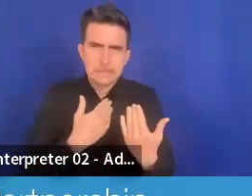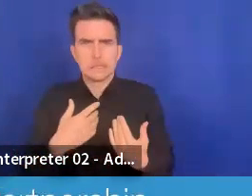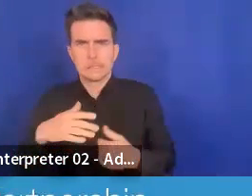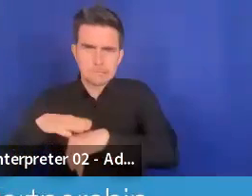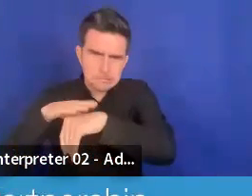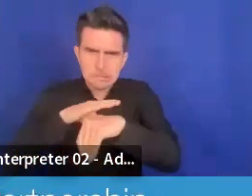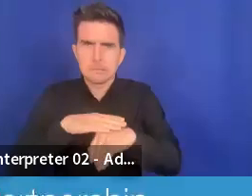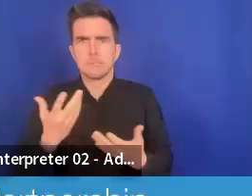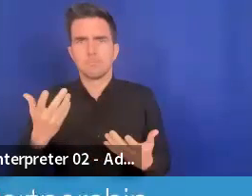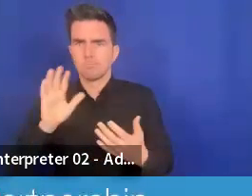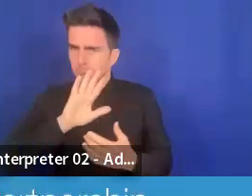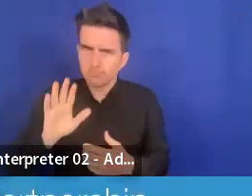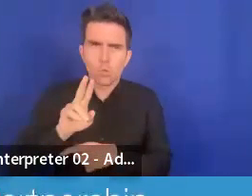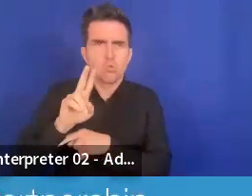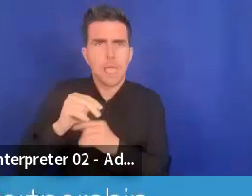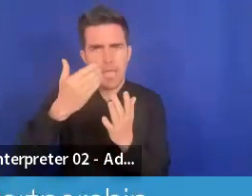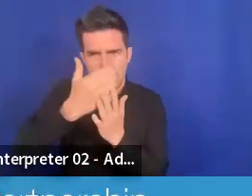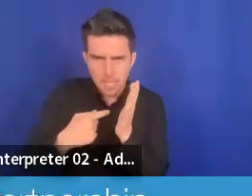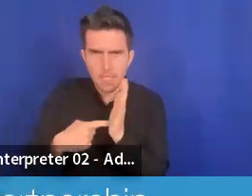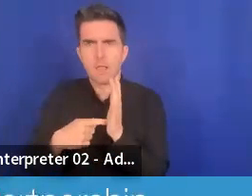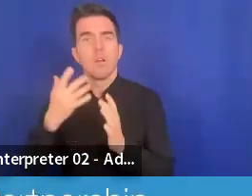can talk about how that was part of the discussions?